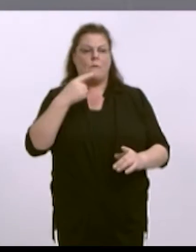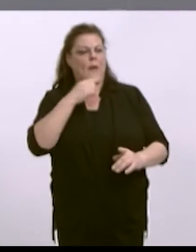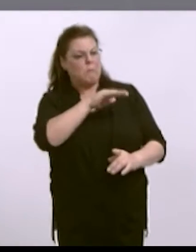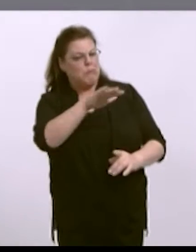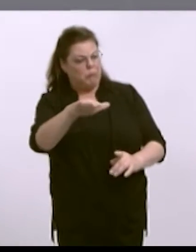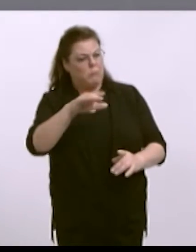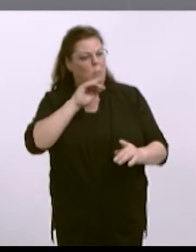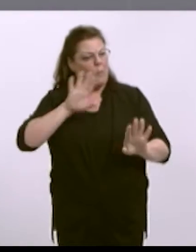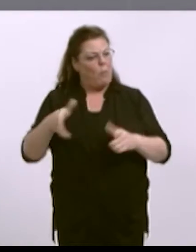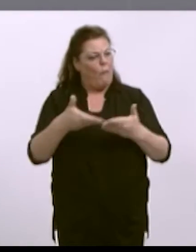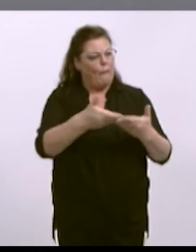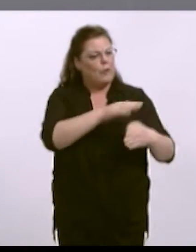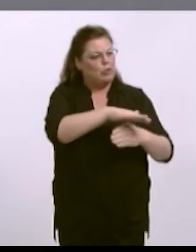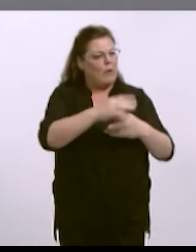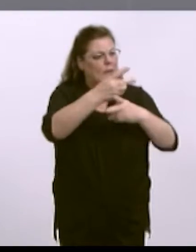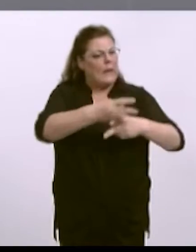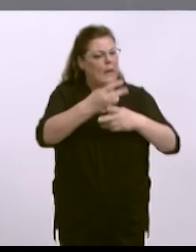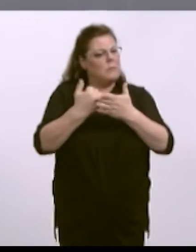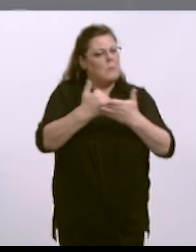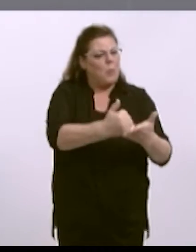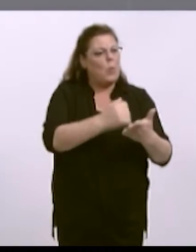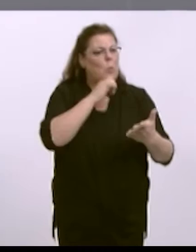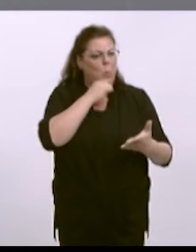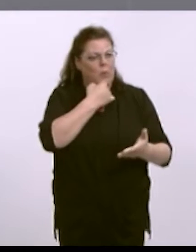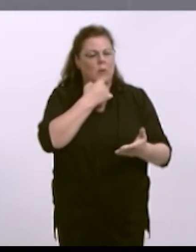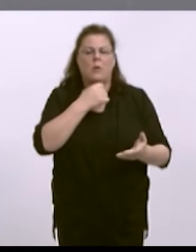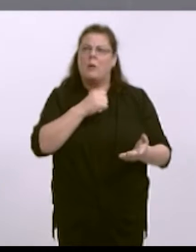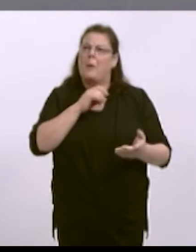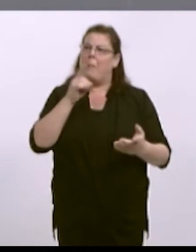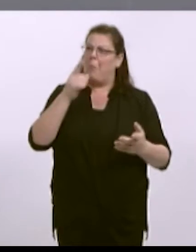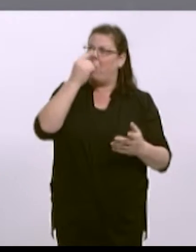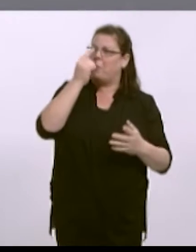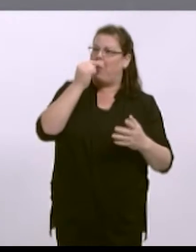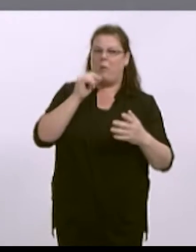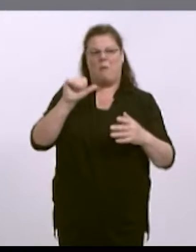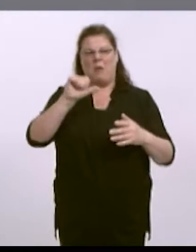because youíre in Government, and there is this potential overspend of £110 million.